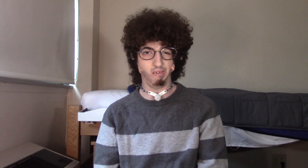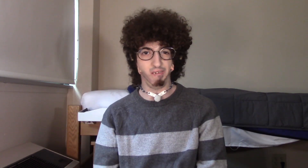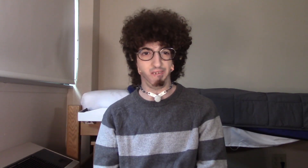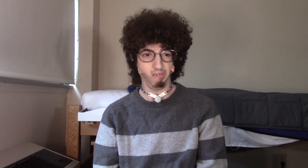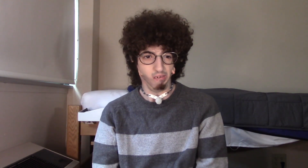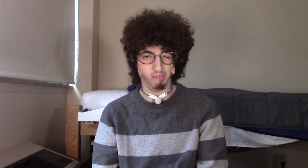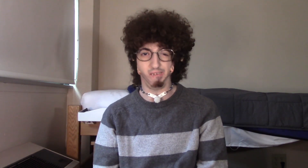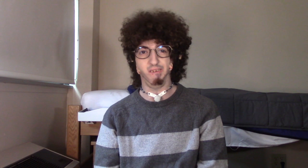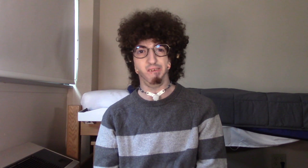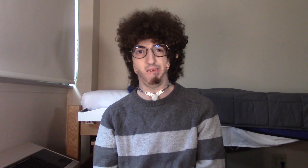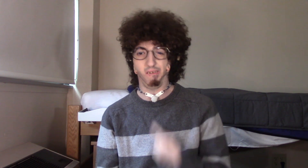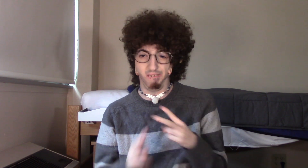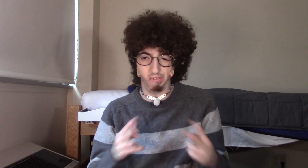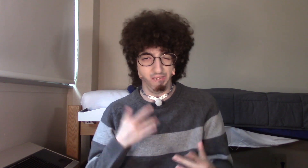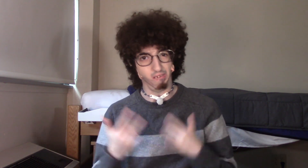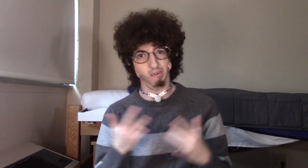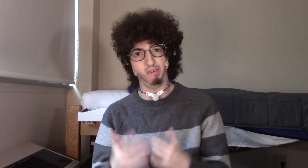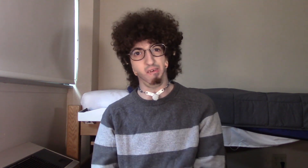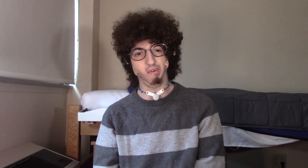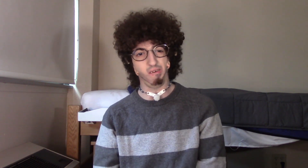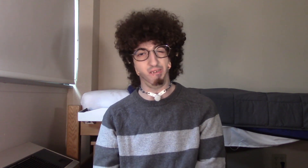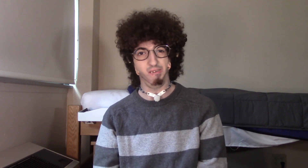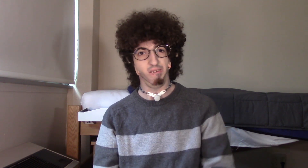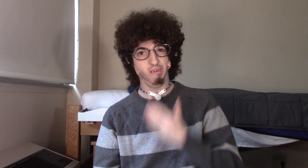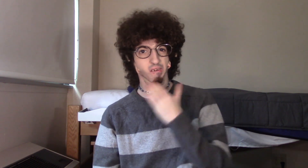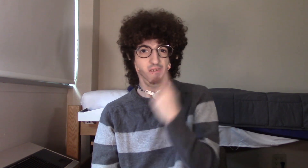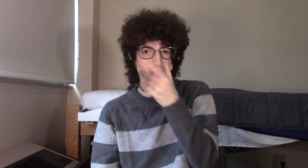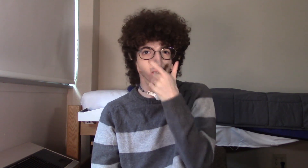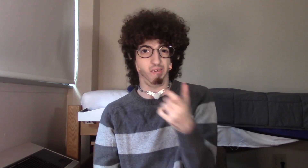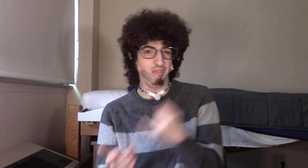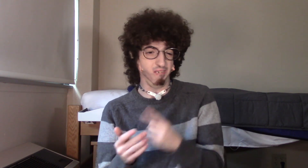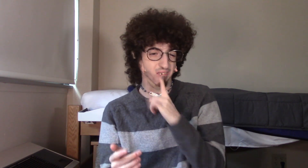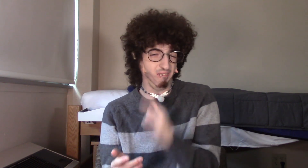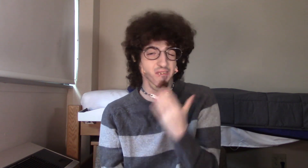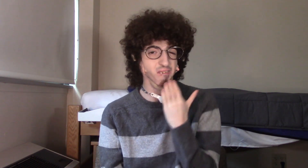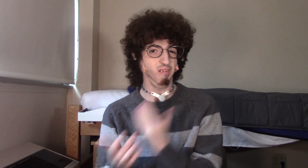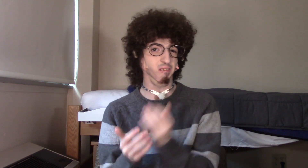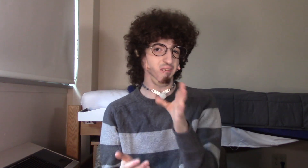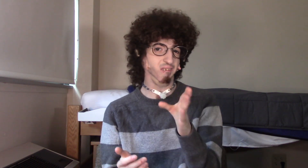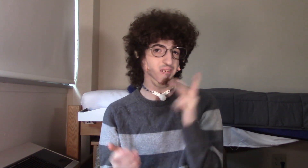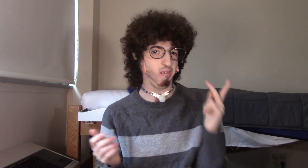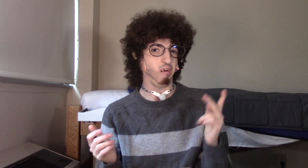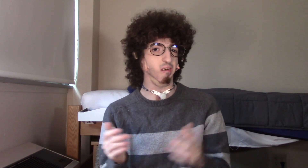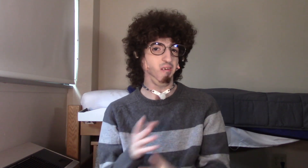So, yeah! I'm really excited. Thank you for watching. It's really good to be back.